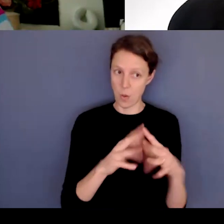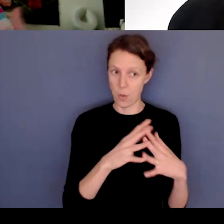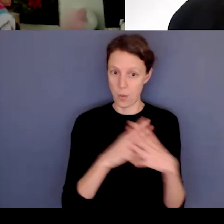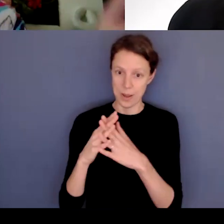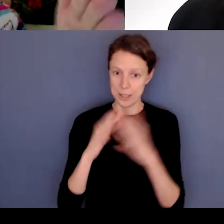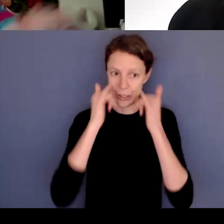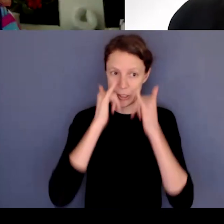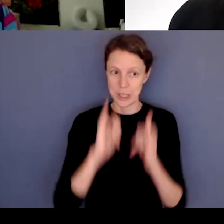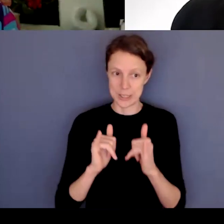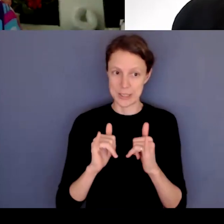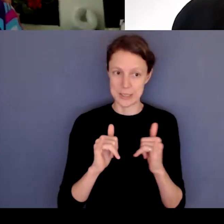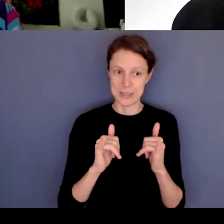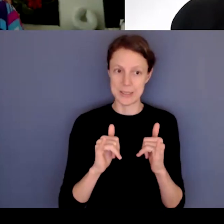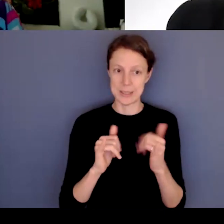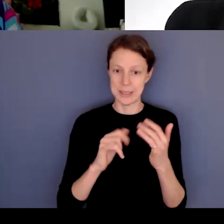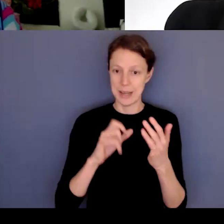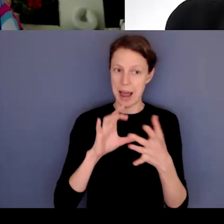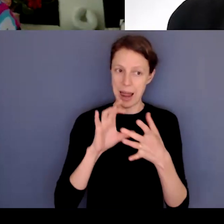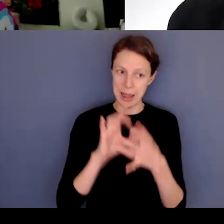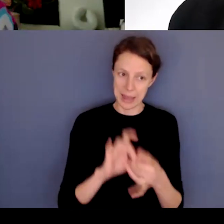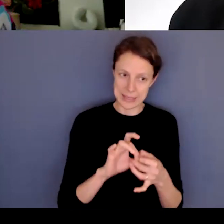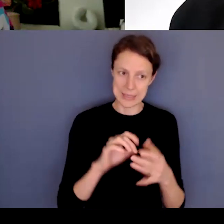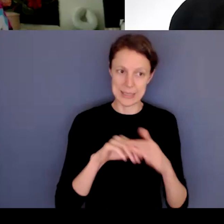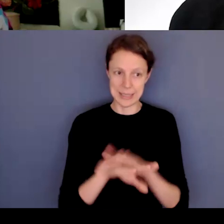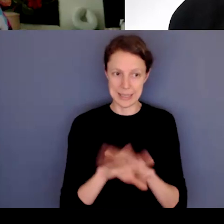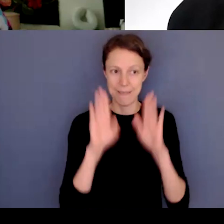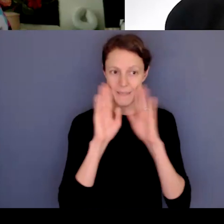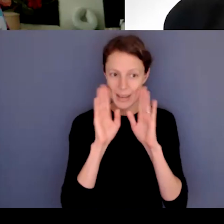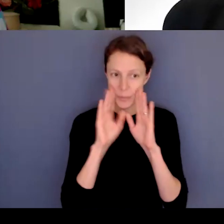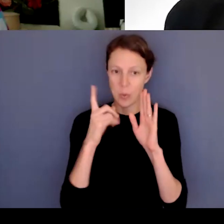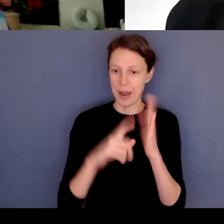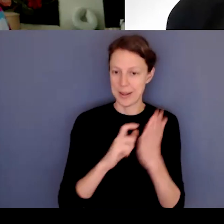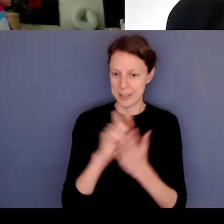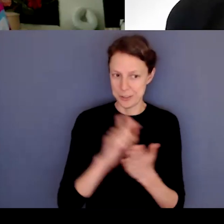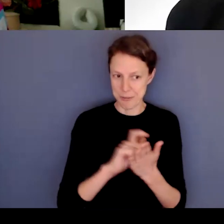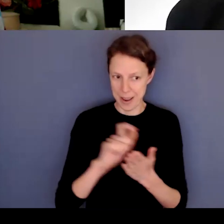it. VLF is also on all of those platforms. So you can follow all of us today, and we, hopefully we can help Caitlin reach the